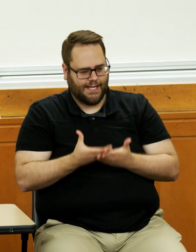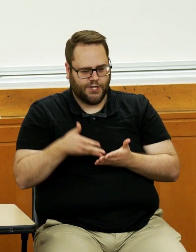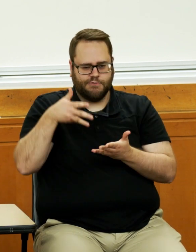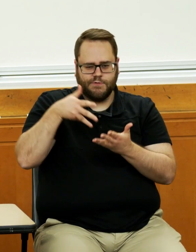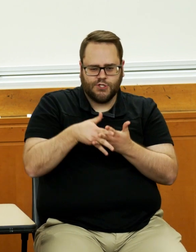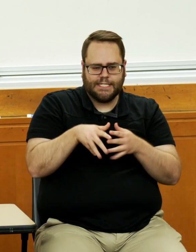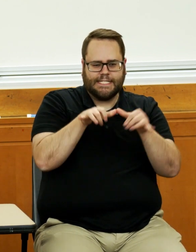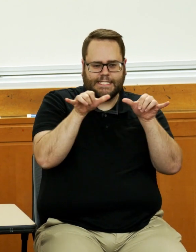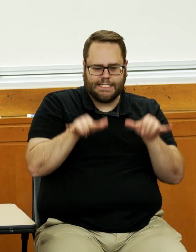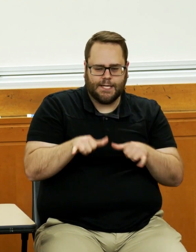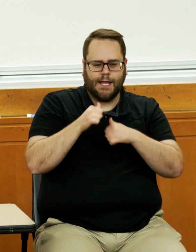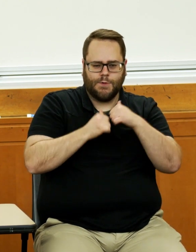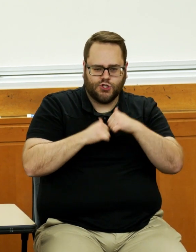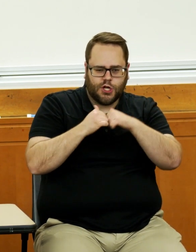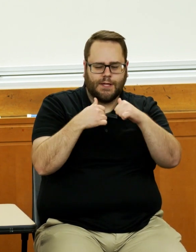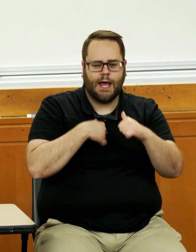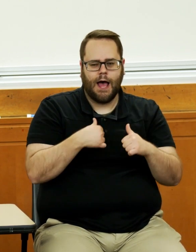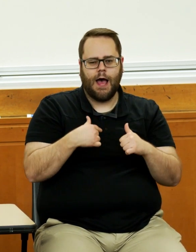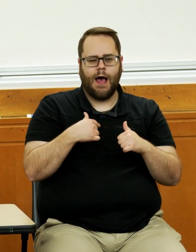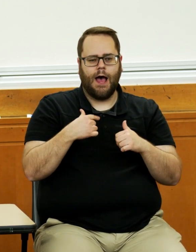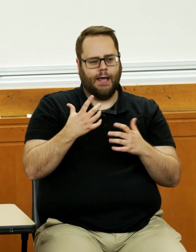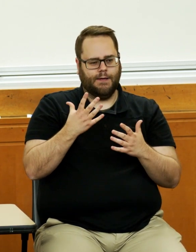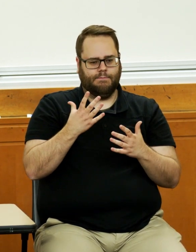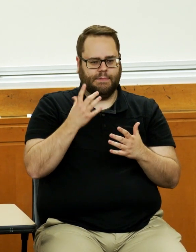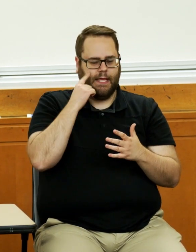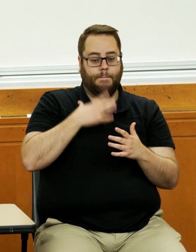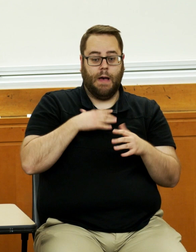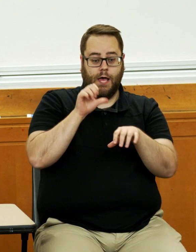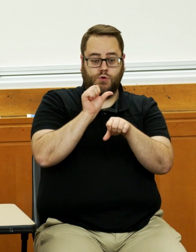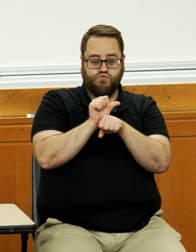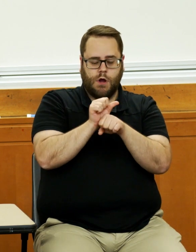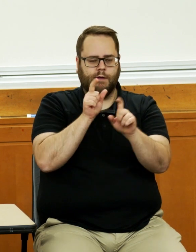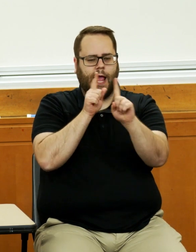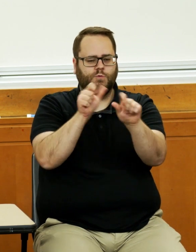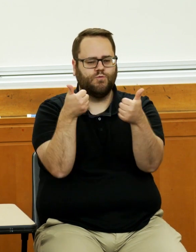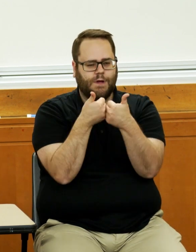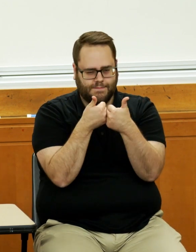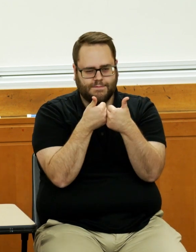systems and structures that I like to think my work aims to challenge. It's also rooted in a